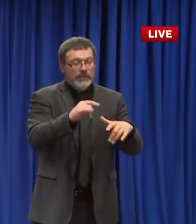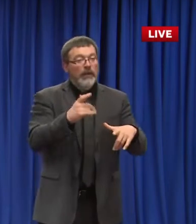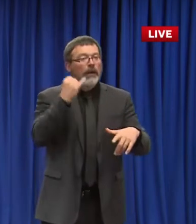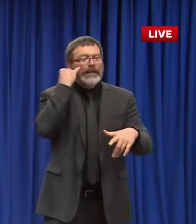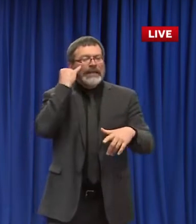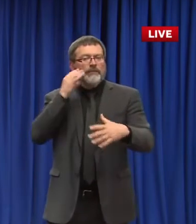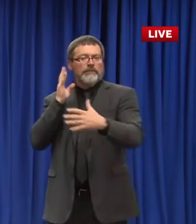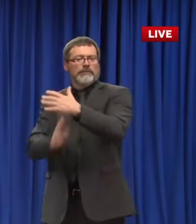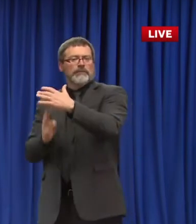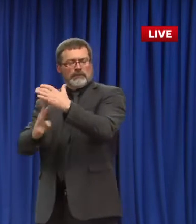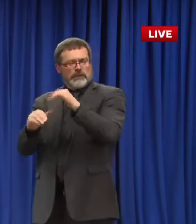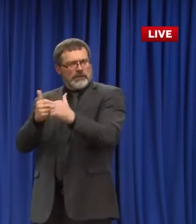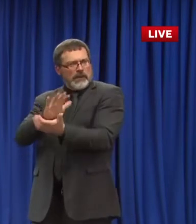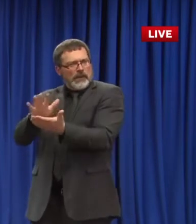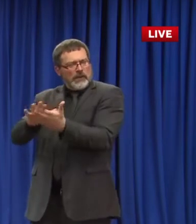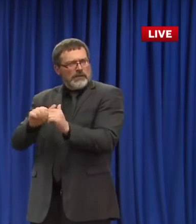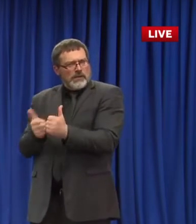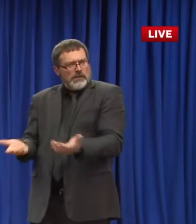FACILITY BEFORE THE NEXT CLASS MIGHT COME IN.